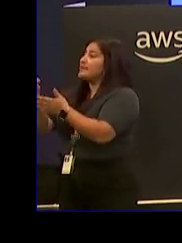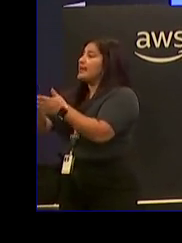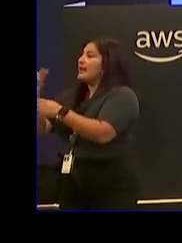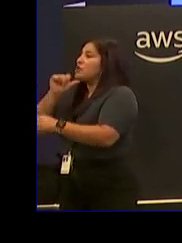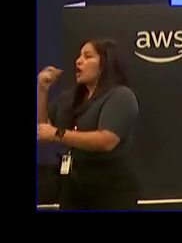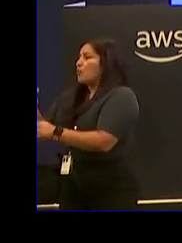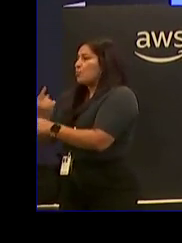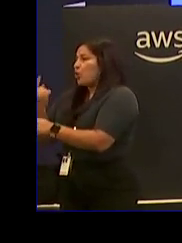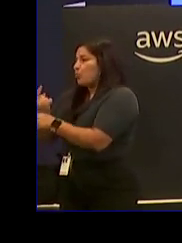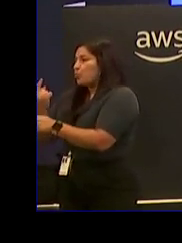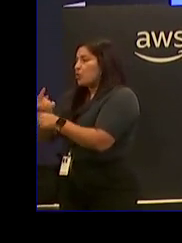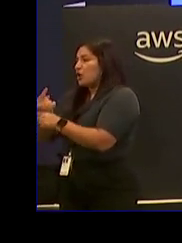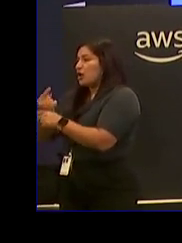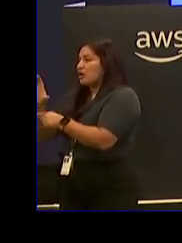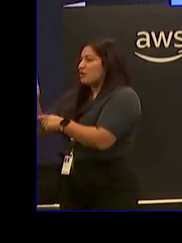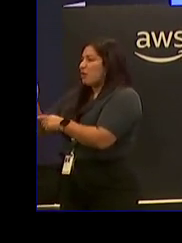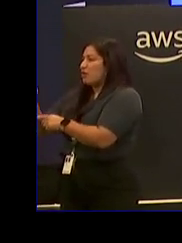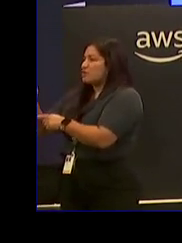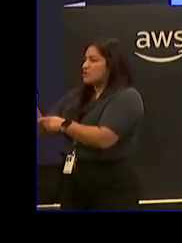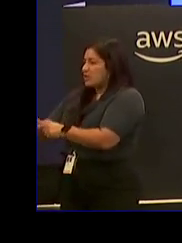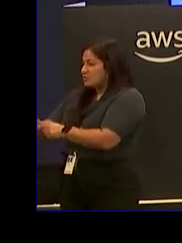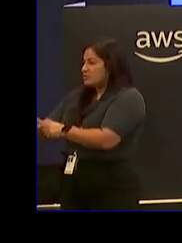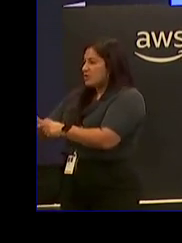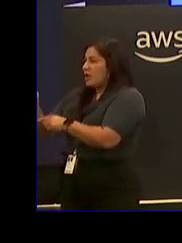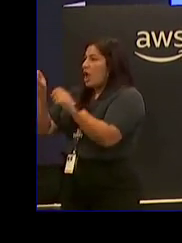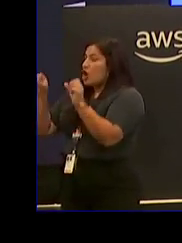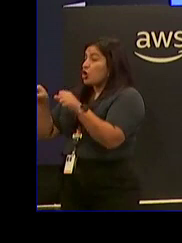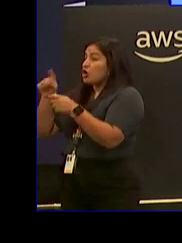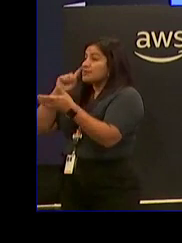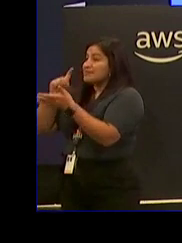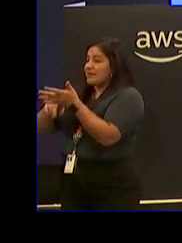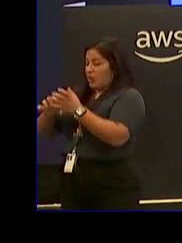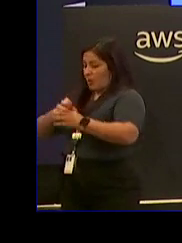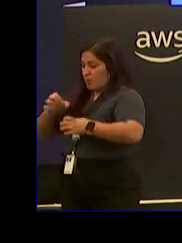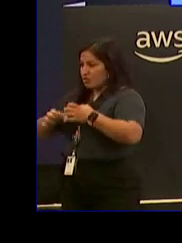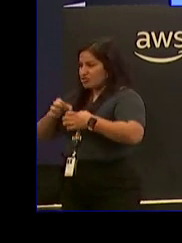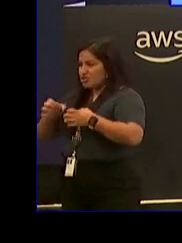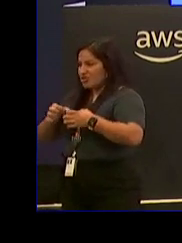it can also work out emotional insights simply by analyzing